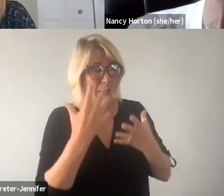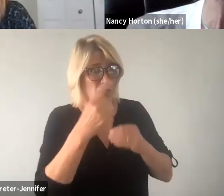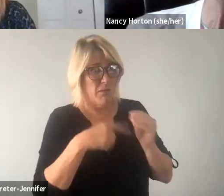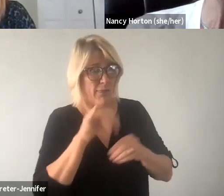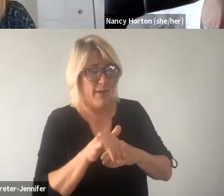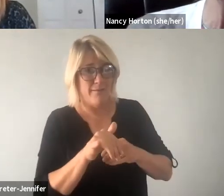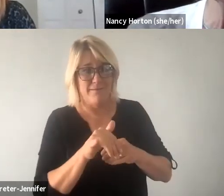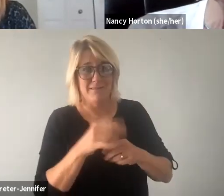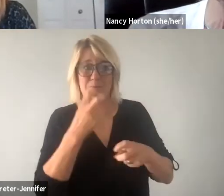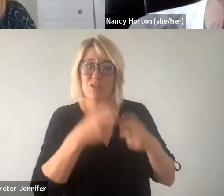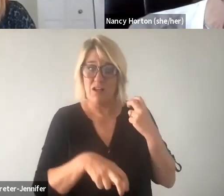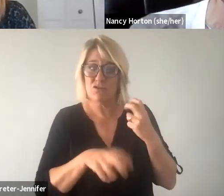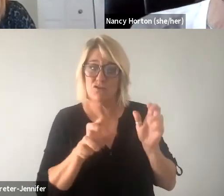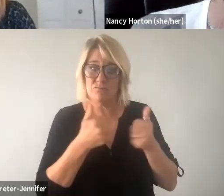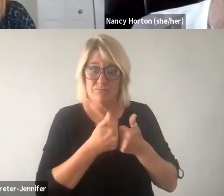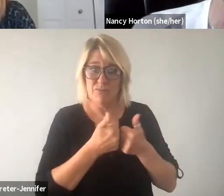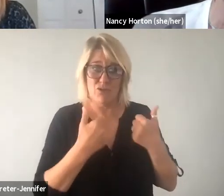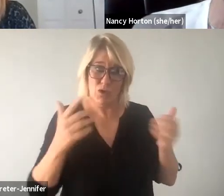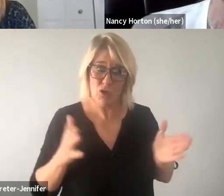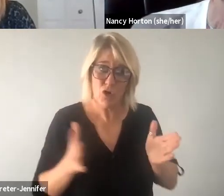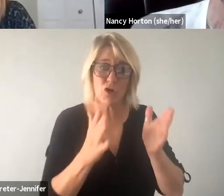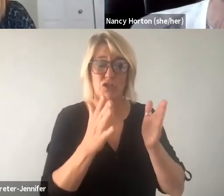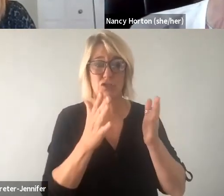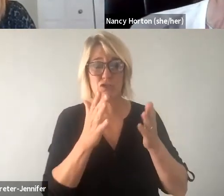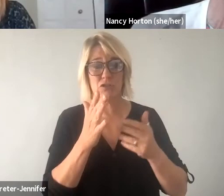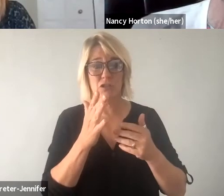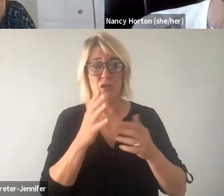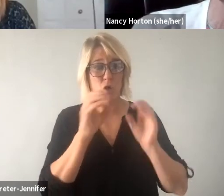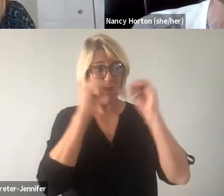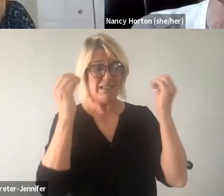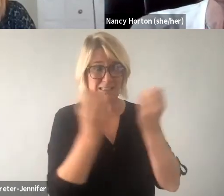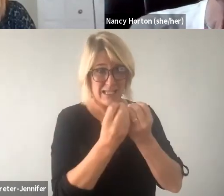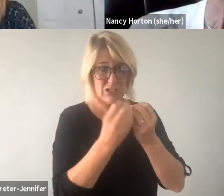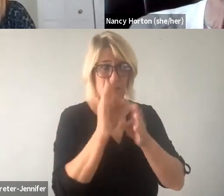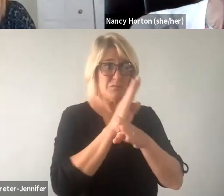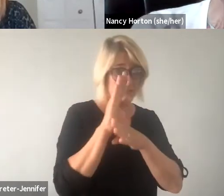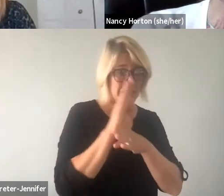information, let alone to get the test for the vaccine or the treatment -- just to get the information about it.